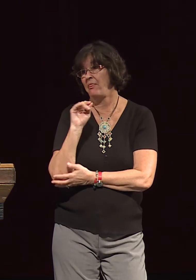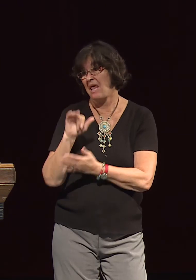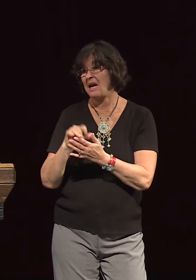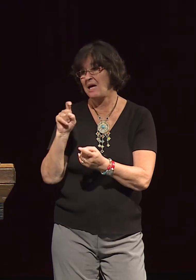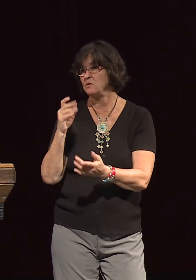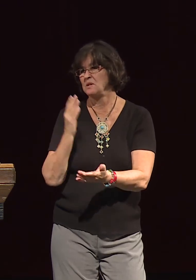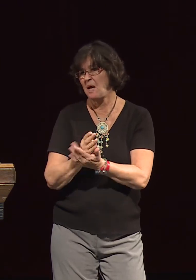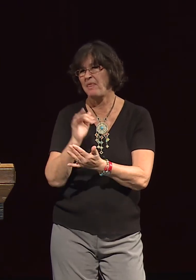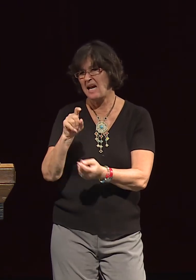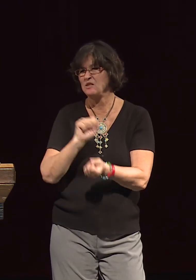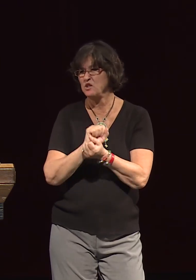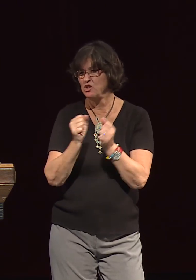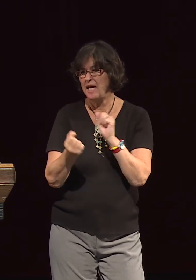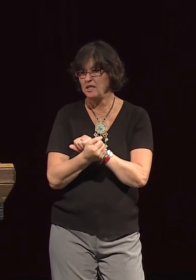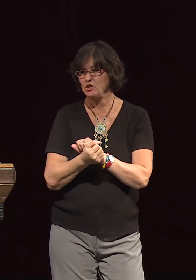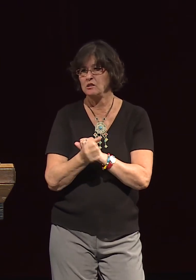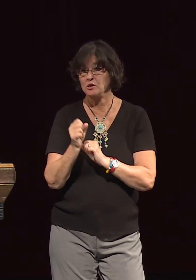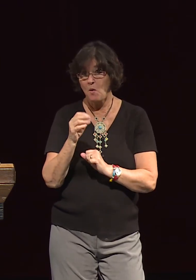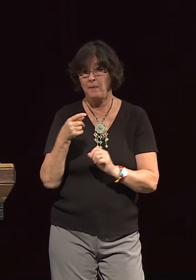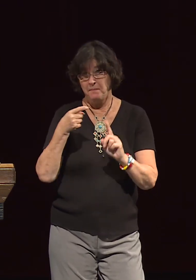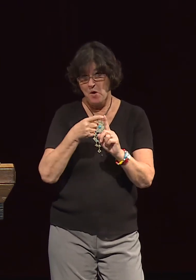And that they will catch up, but that doesn't happen.